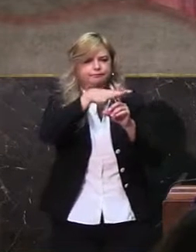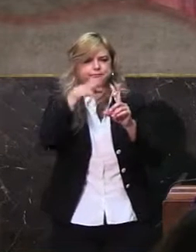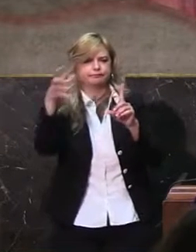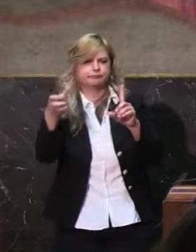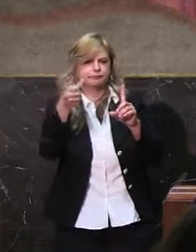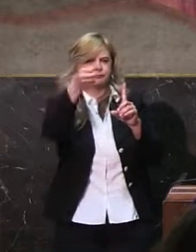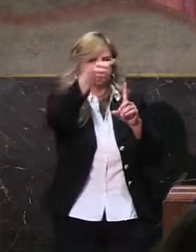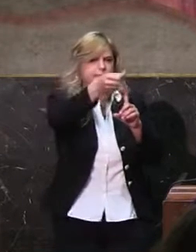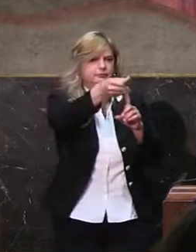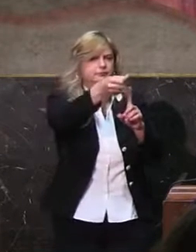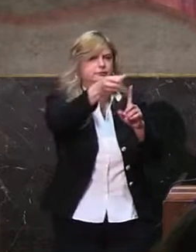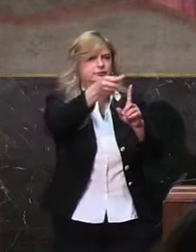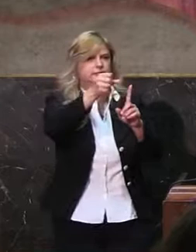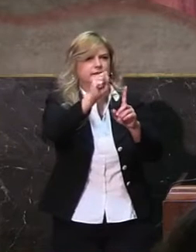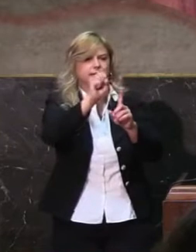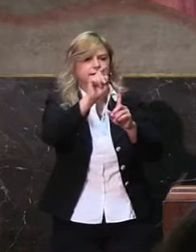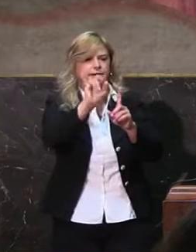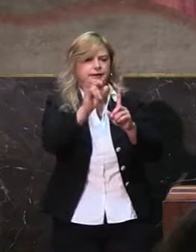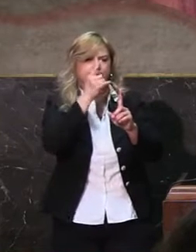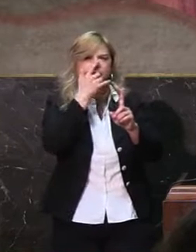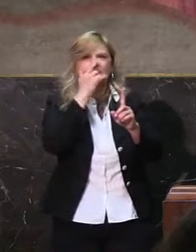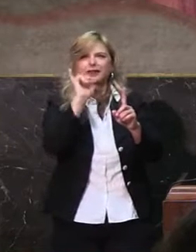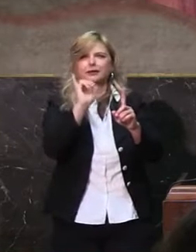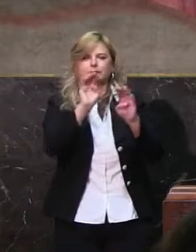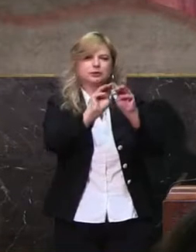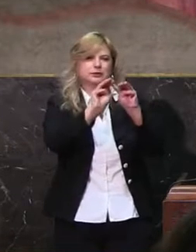should say like a Museum where they